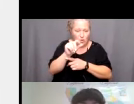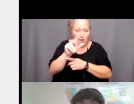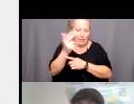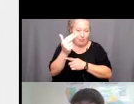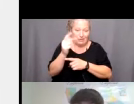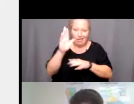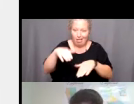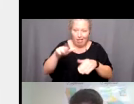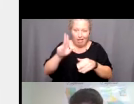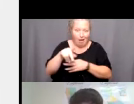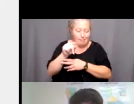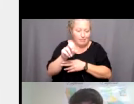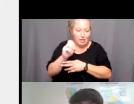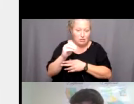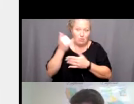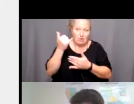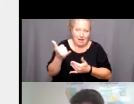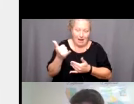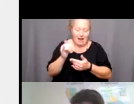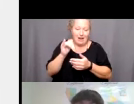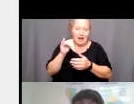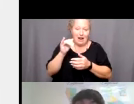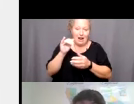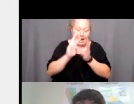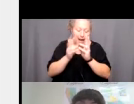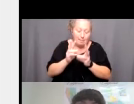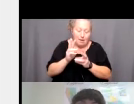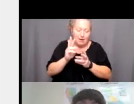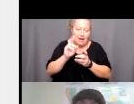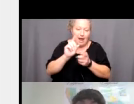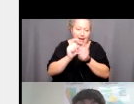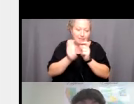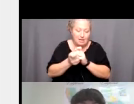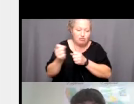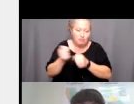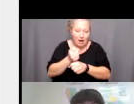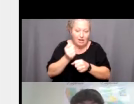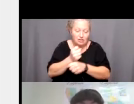So as part of this update to the climate adaptation strategy concurrently we took a deep dive into extreme heat